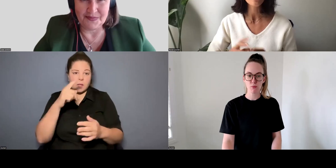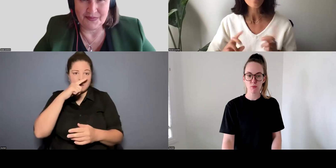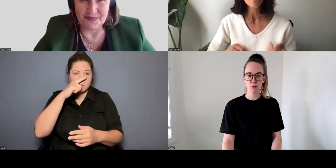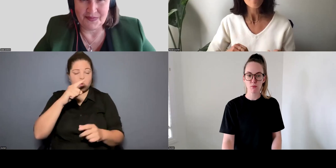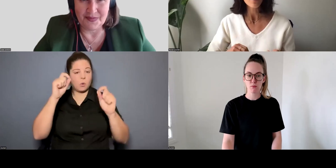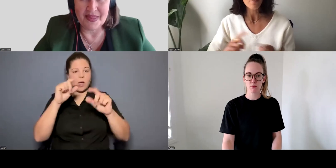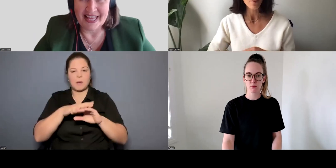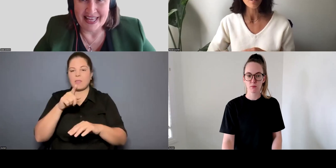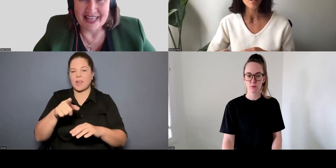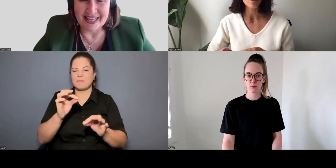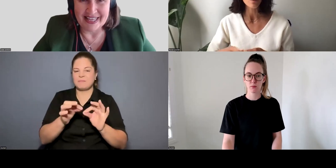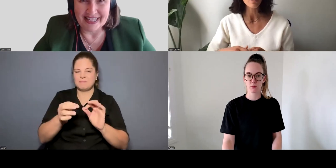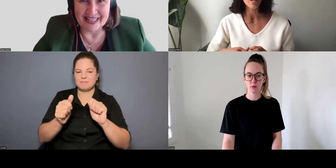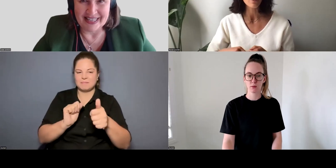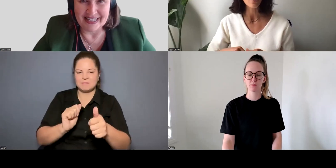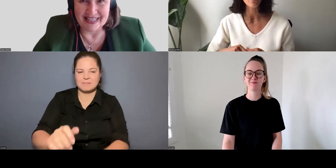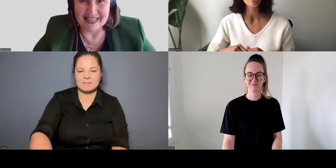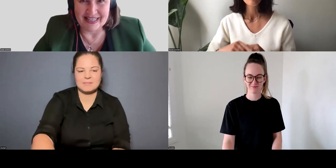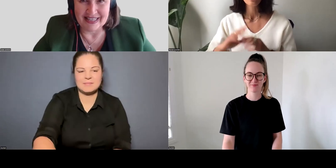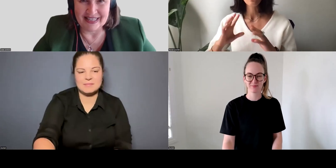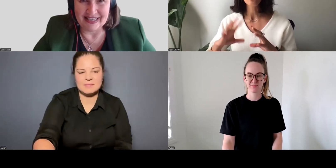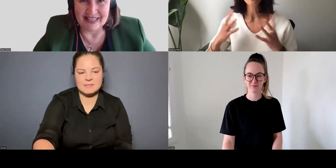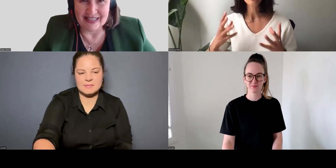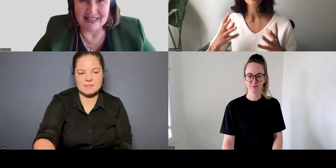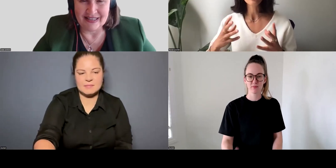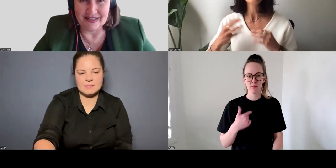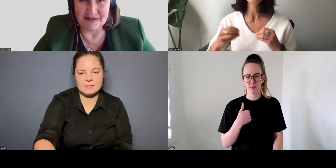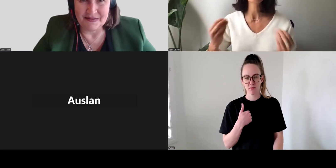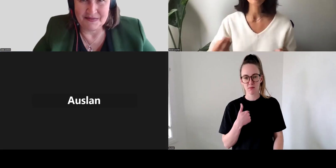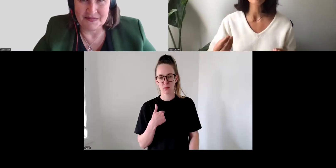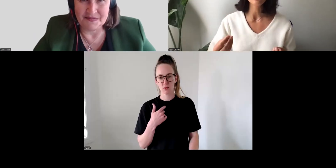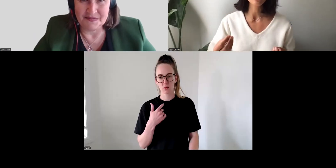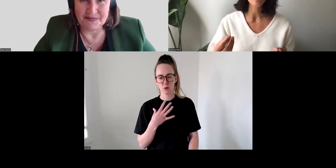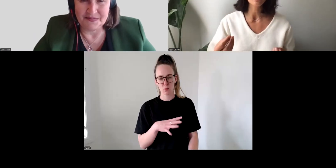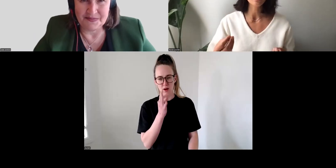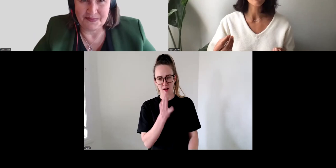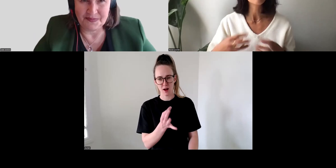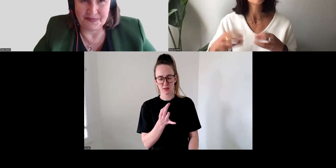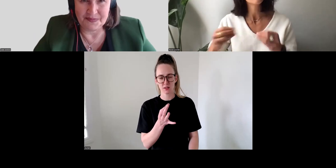I do have a follow-up question to that. What-- is it a similar situation, if you are not an